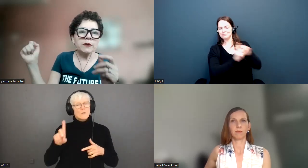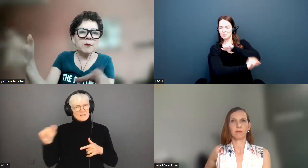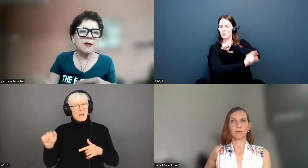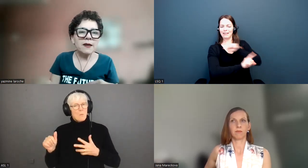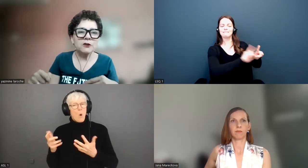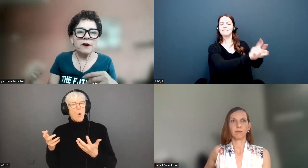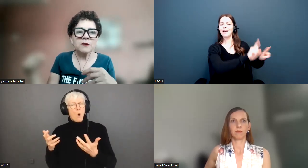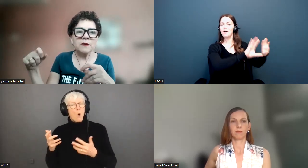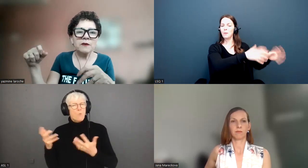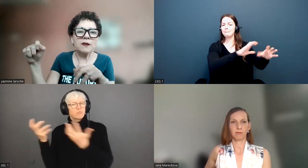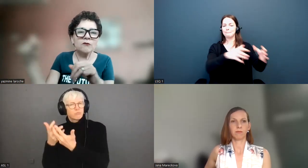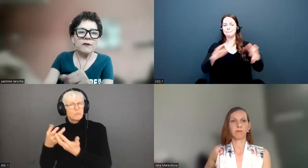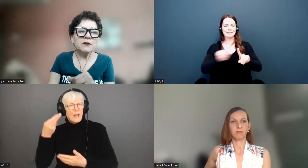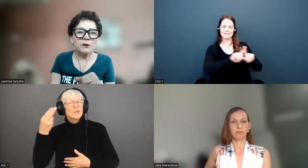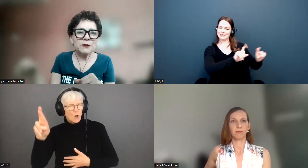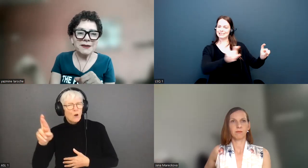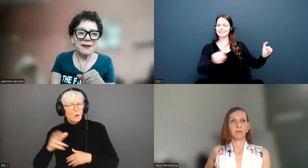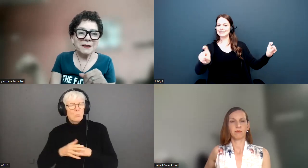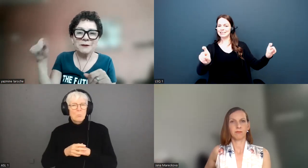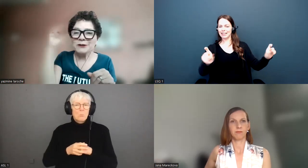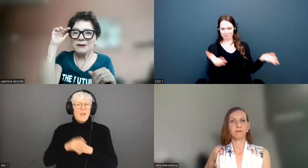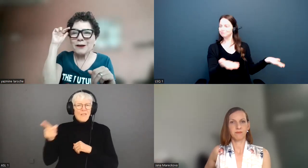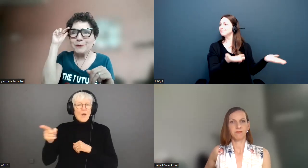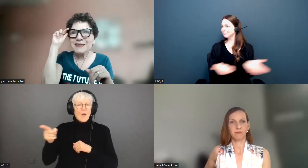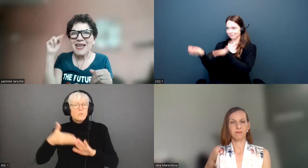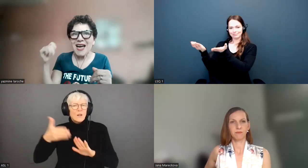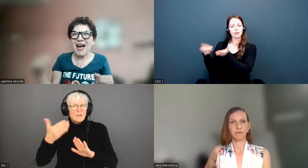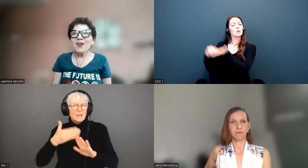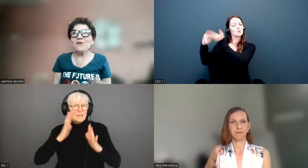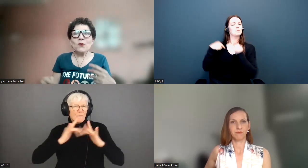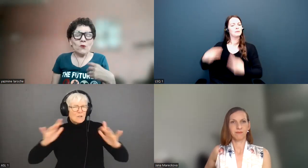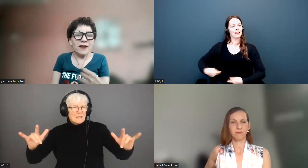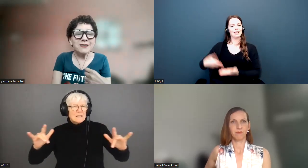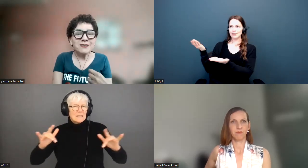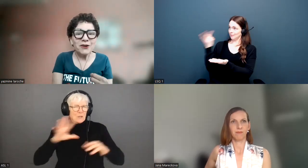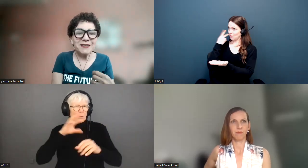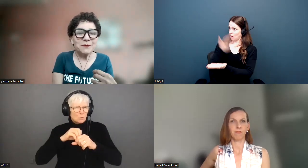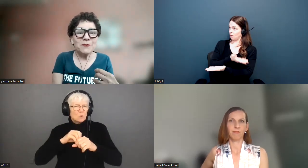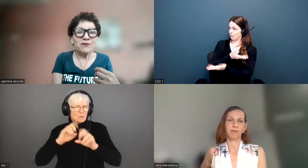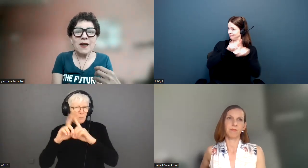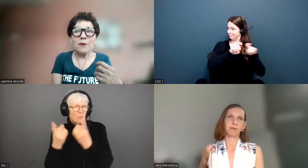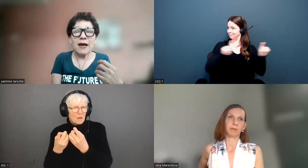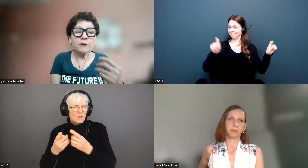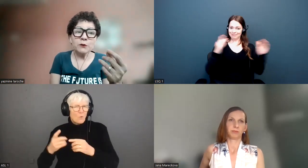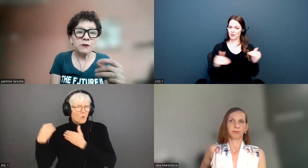them into HR so that they can run the diversity and inclusion shots when I started after those